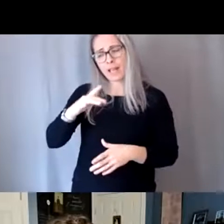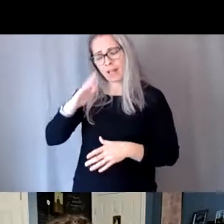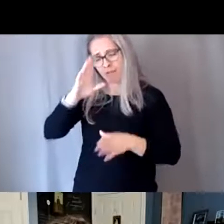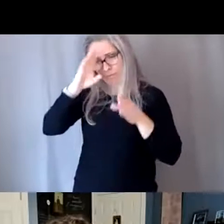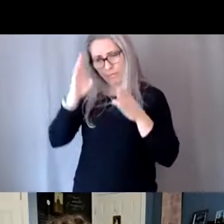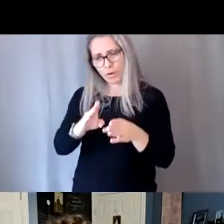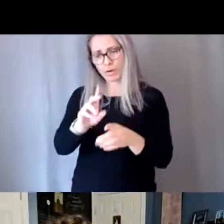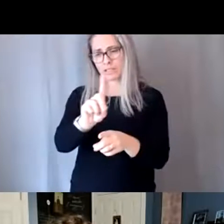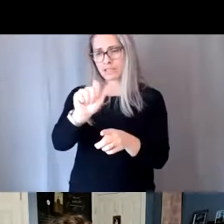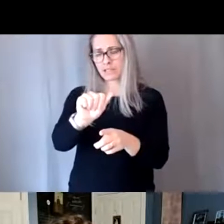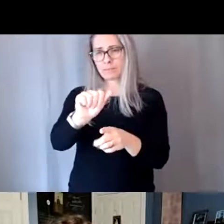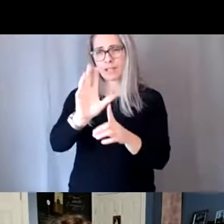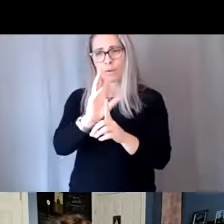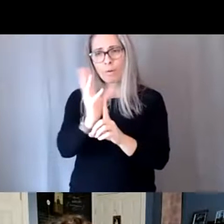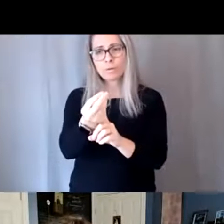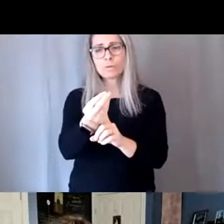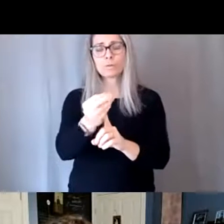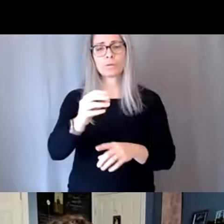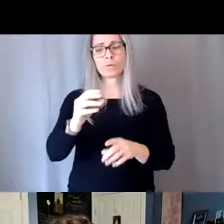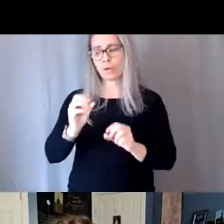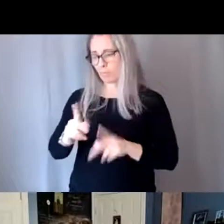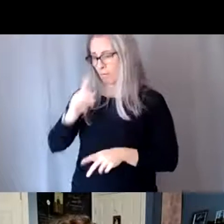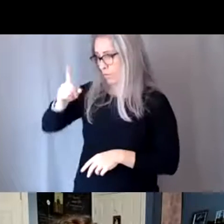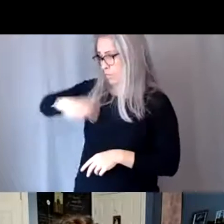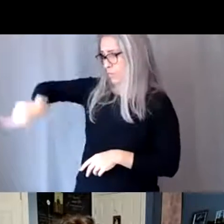culture and opportunities for healthcare professionals to reimagine our